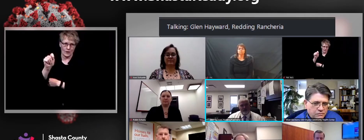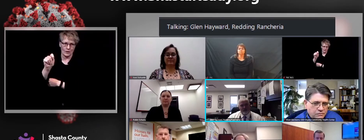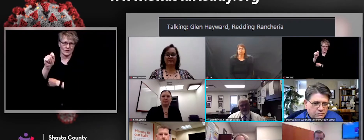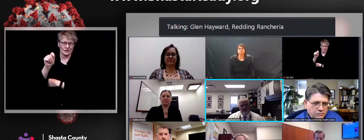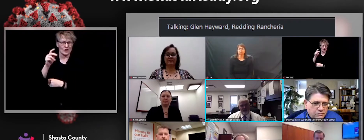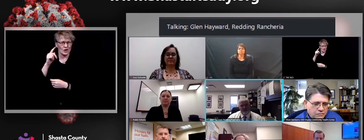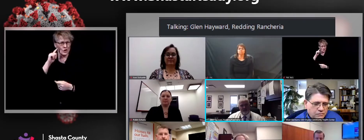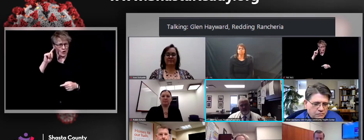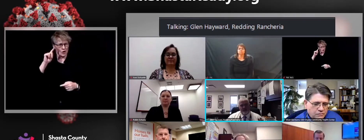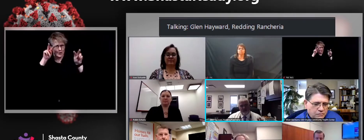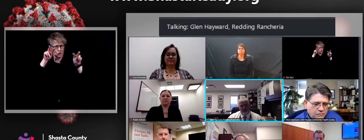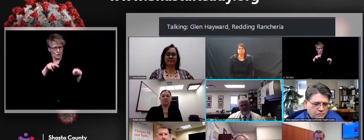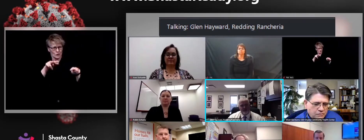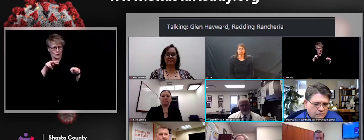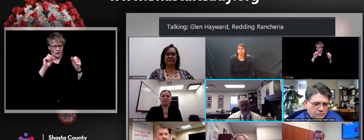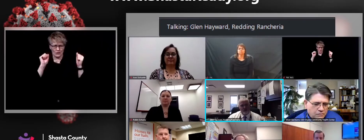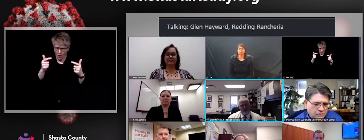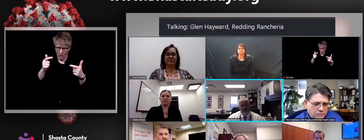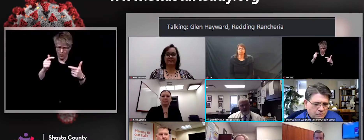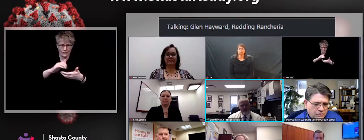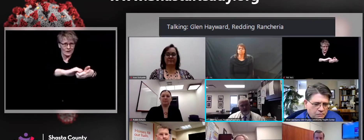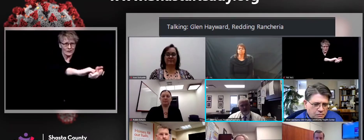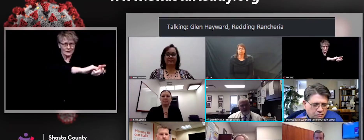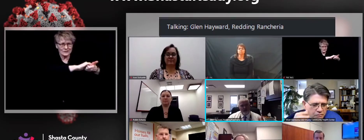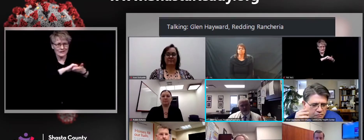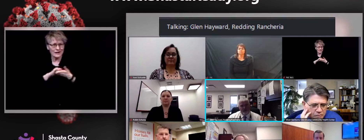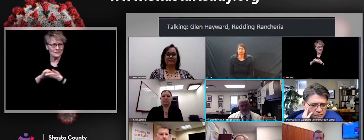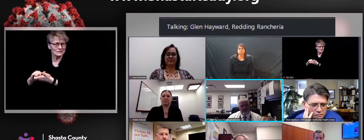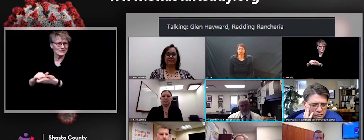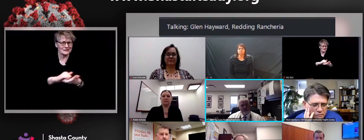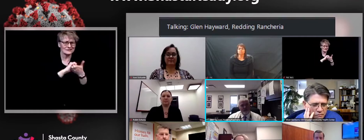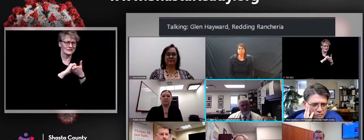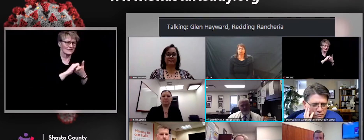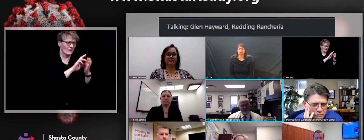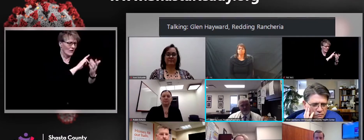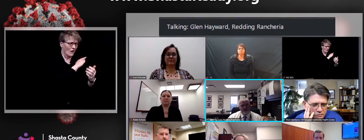hospitals and the health systems who are all working together with the same vision and that